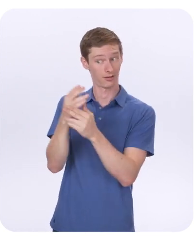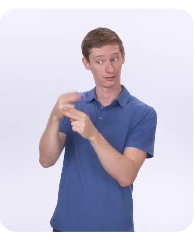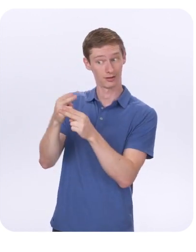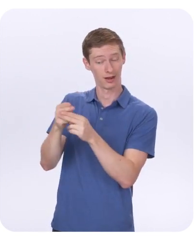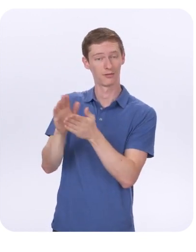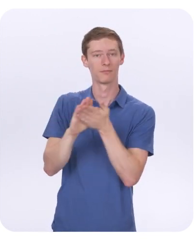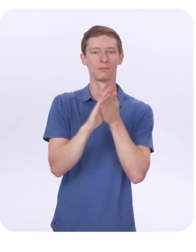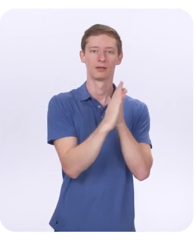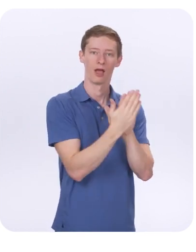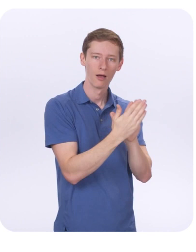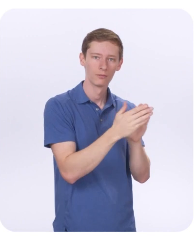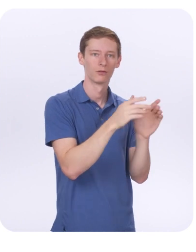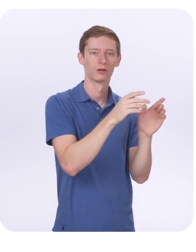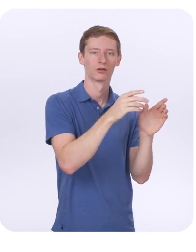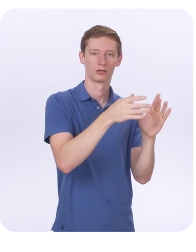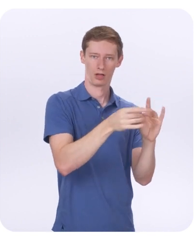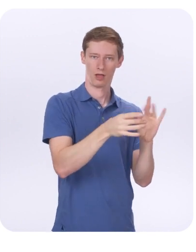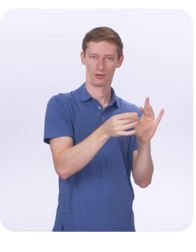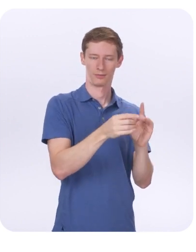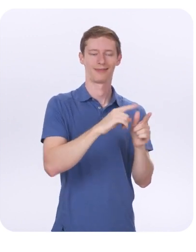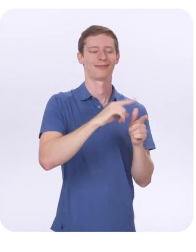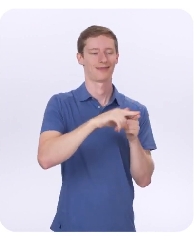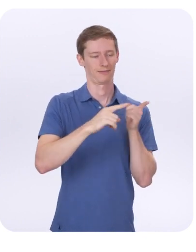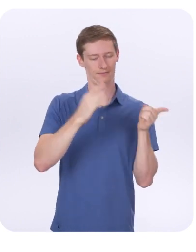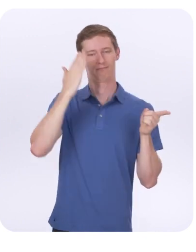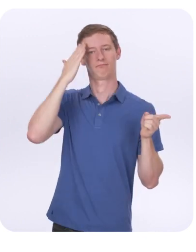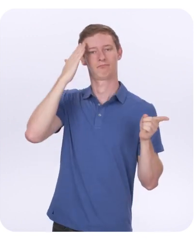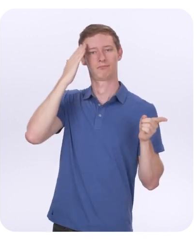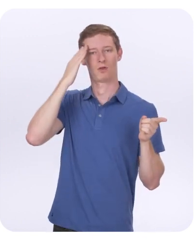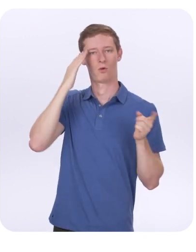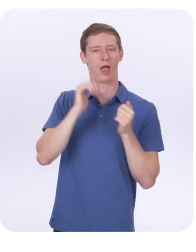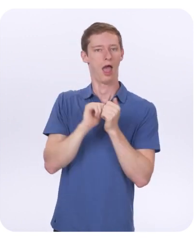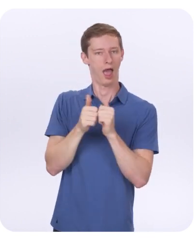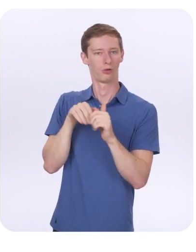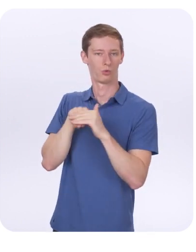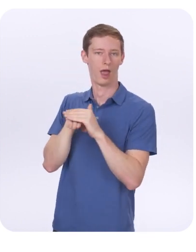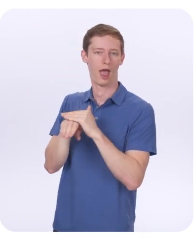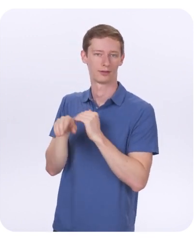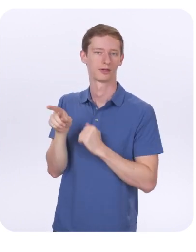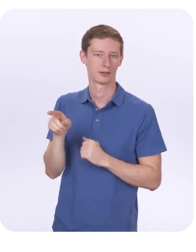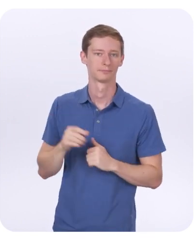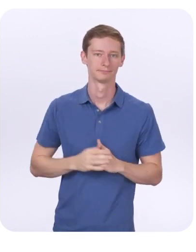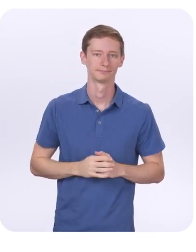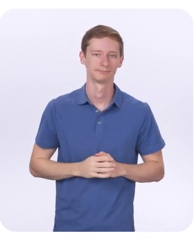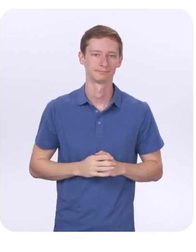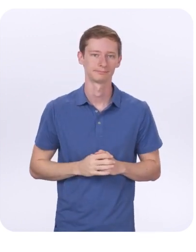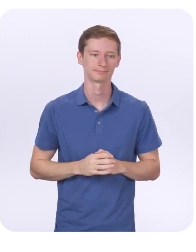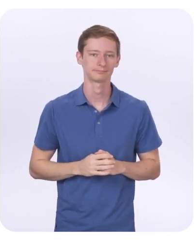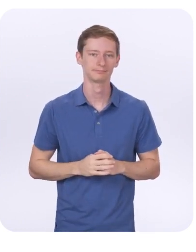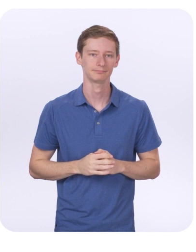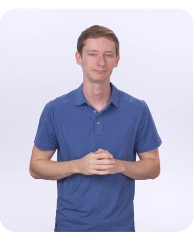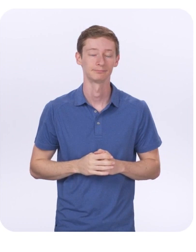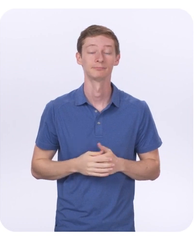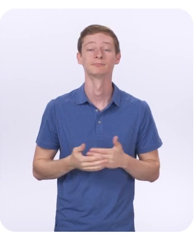Now that it’s done, we can simply, ask the model to plot the housing prices.